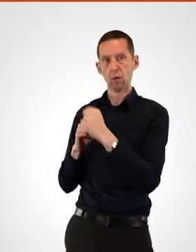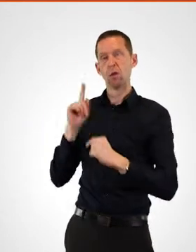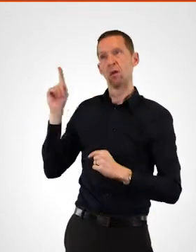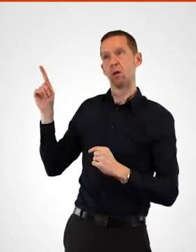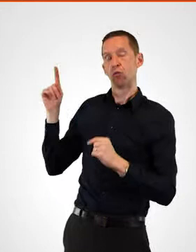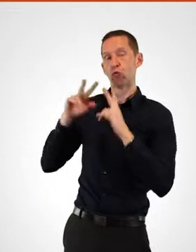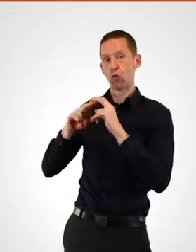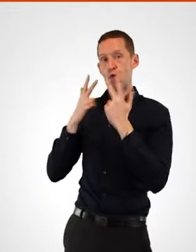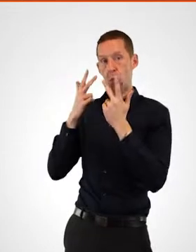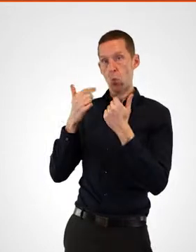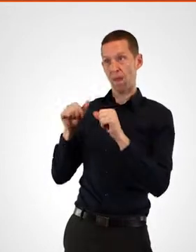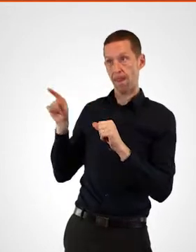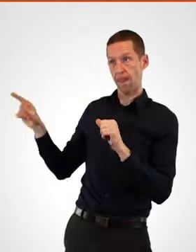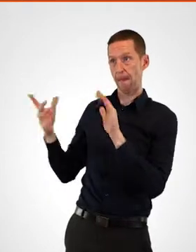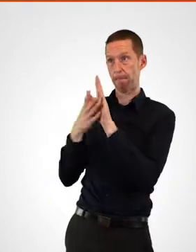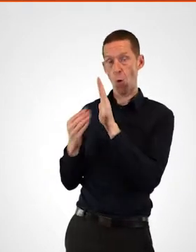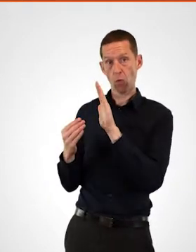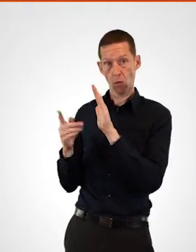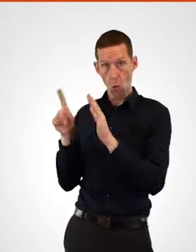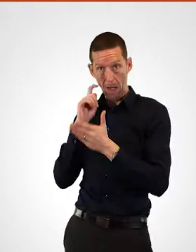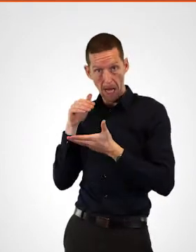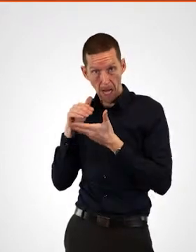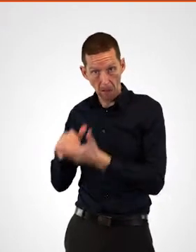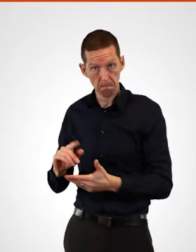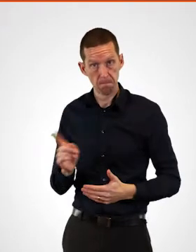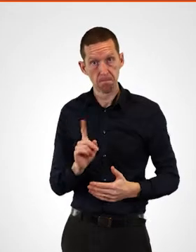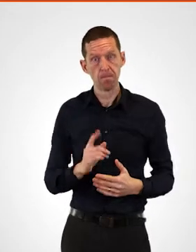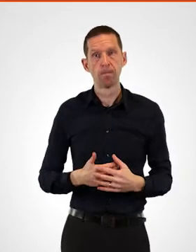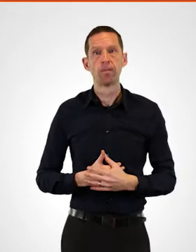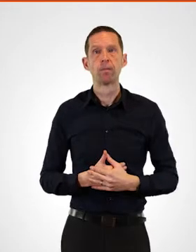of representing speech, does it actually help matters.